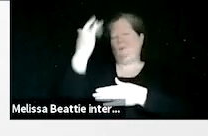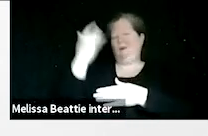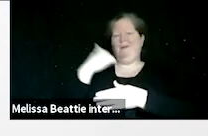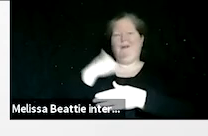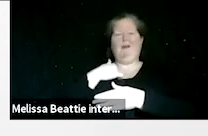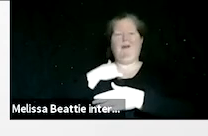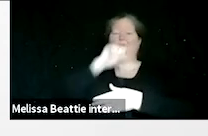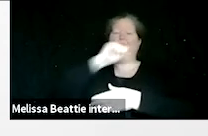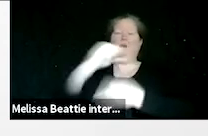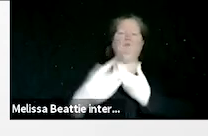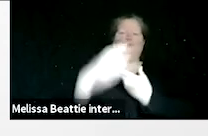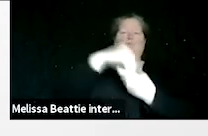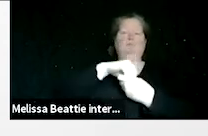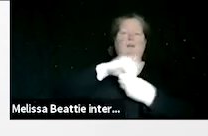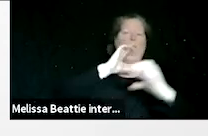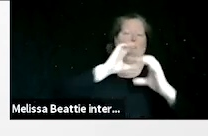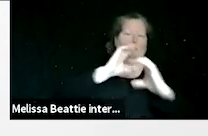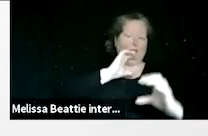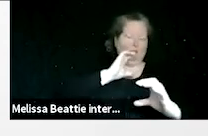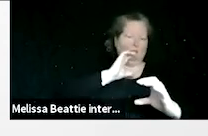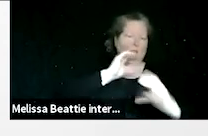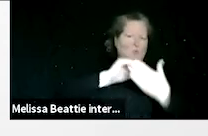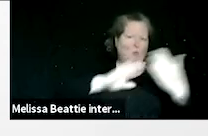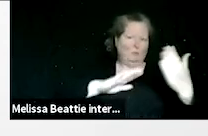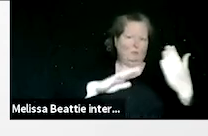students or marketing. So I've had marketing students as well because